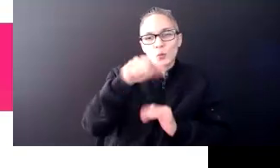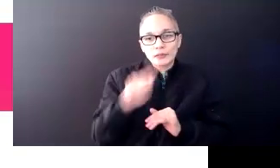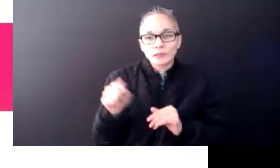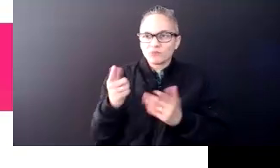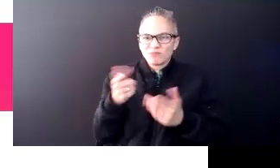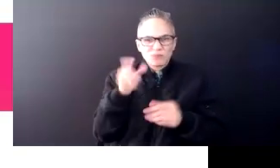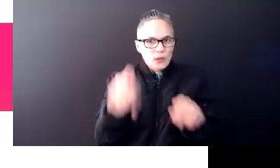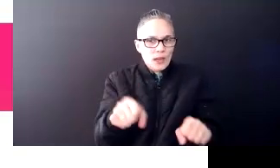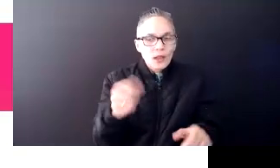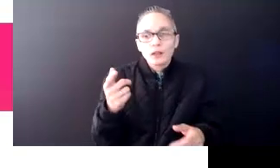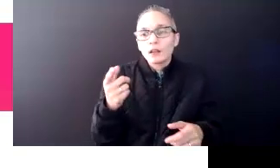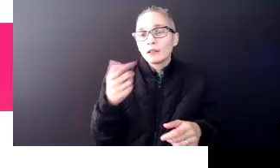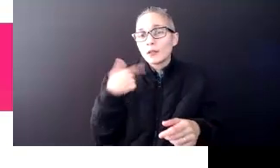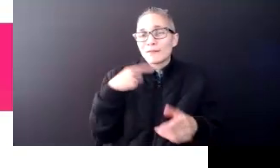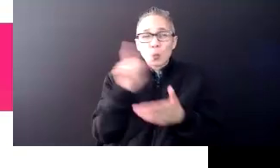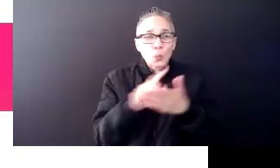You know, weekly announcements. Yeah.